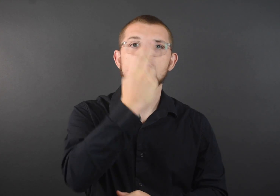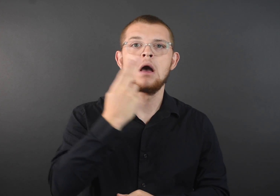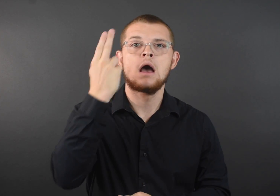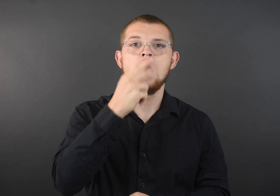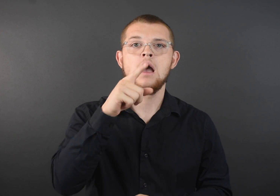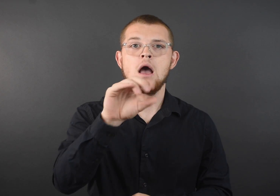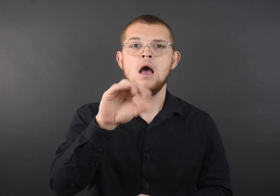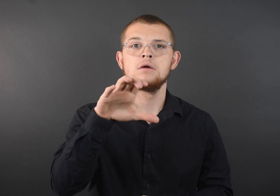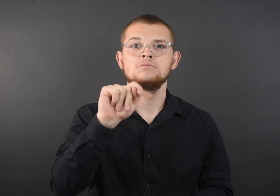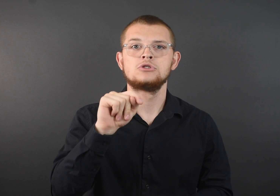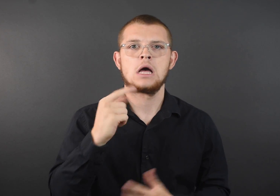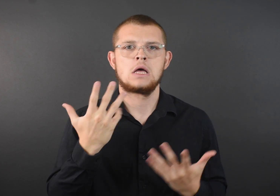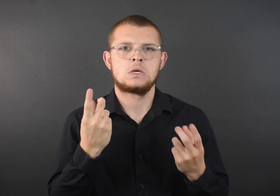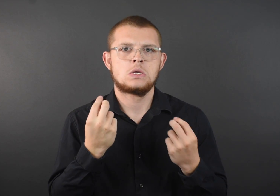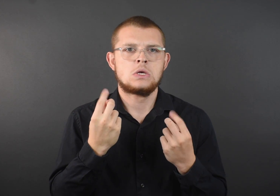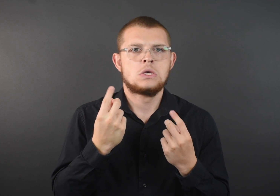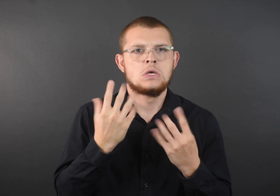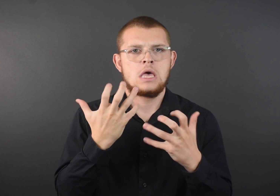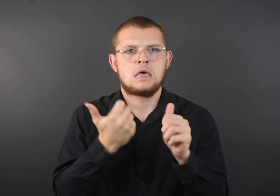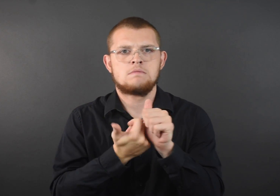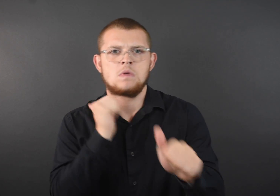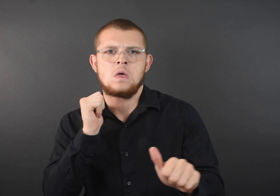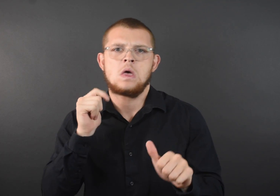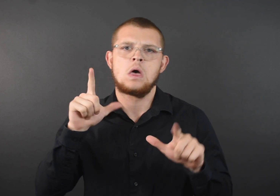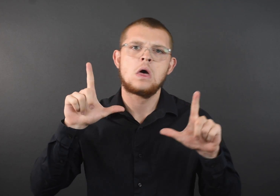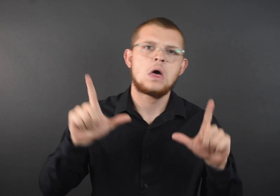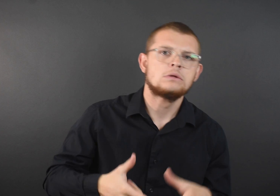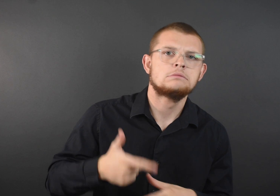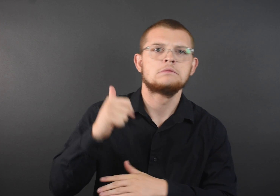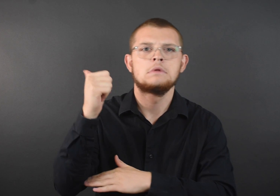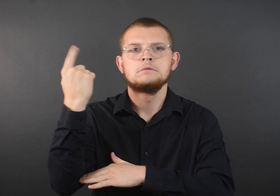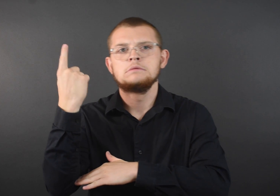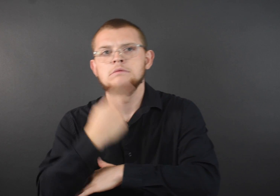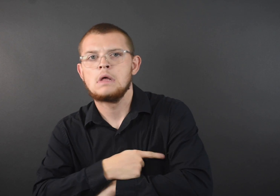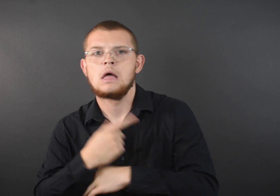But with his family headed to Hawaii in October, he wanted protection to